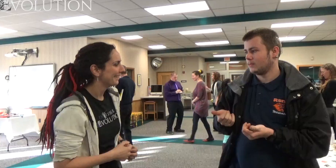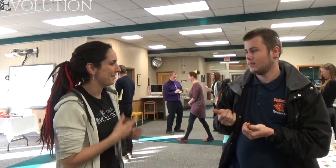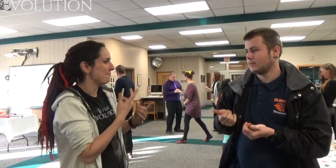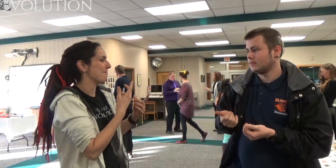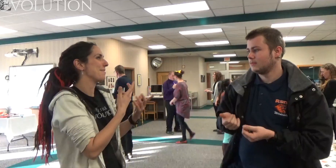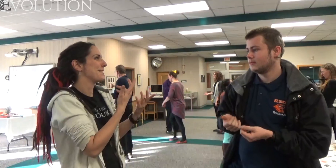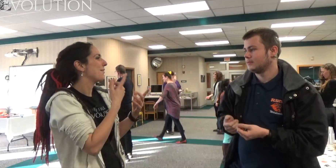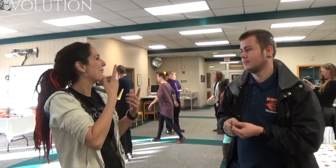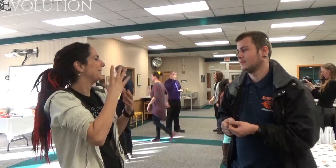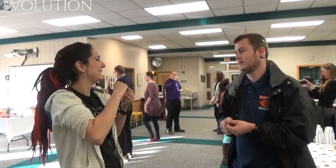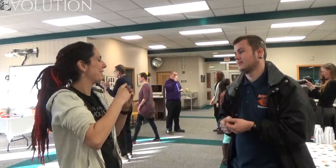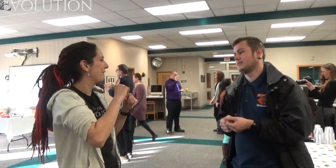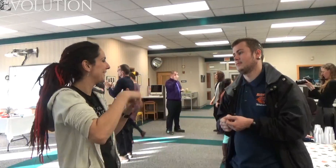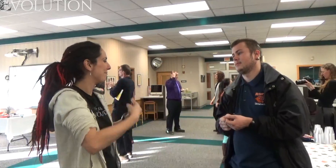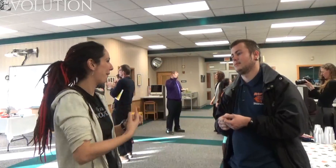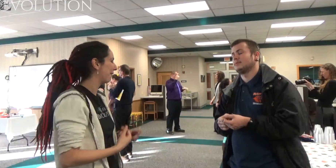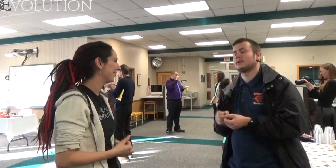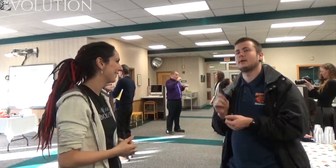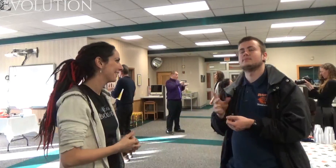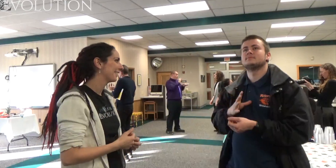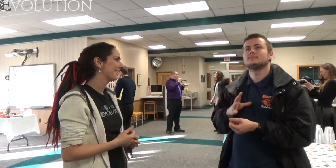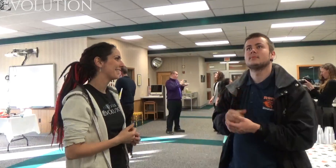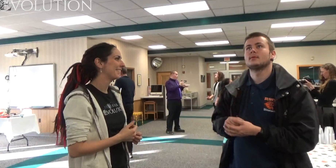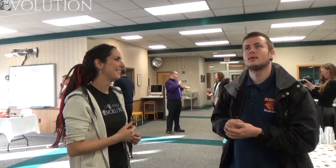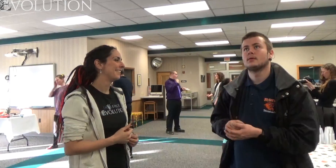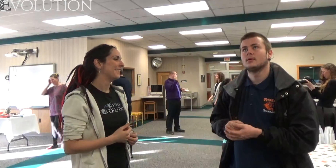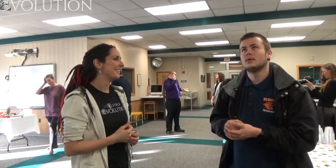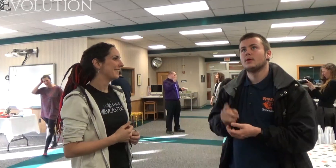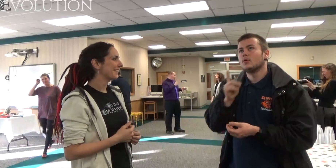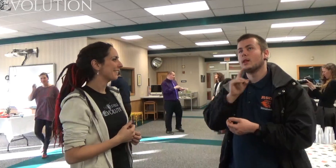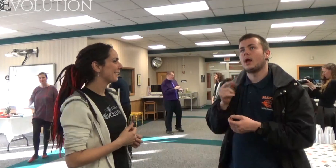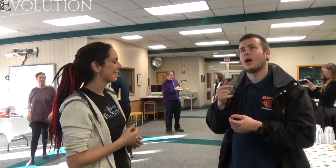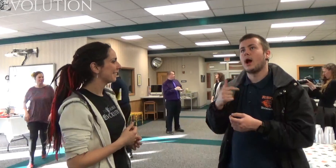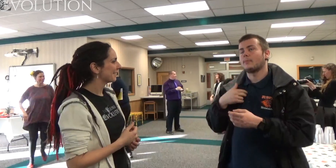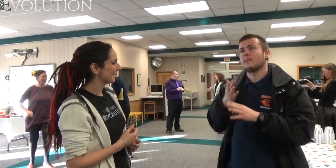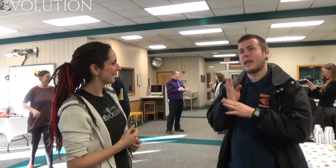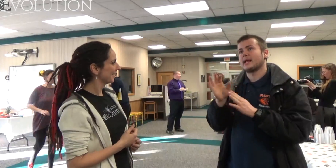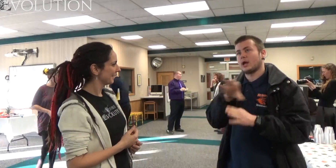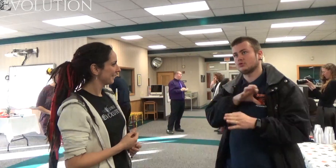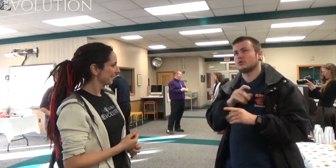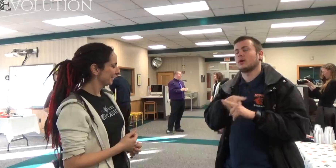Oh, just explain what the story's about. Ok, fine. I'm actually the main character but